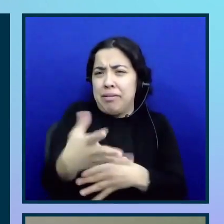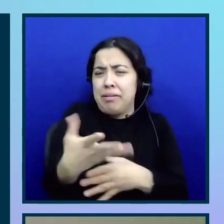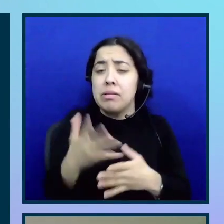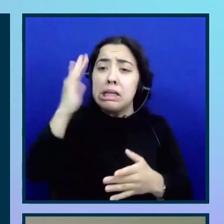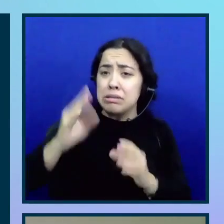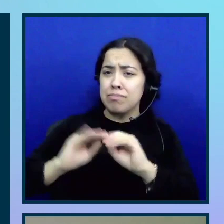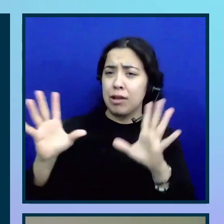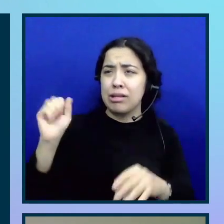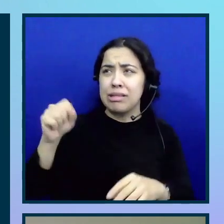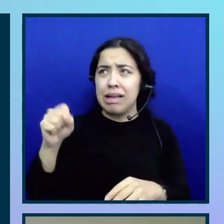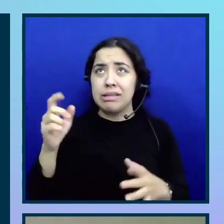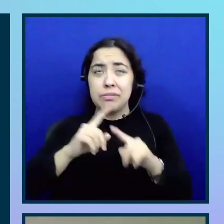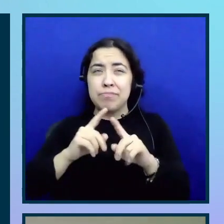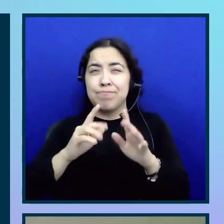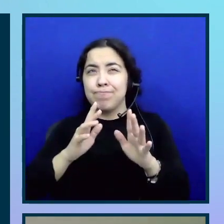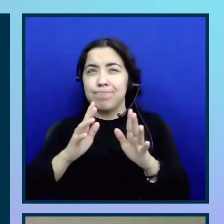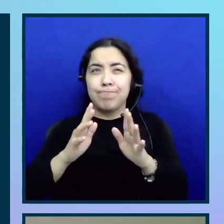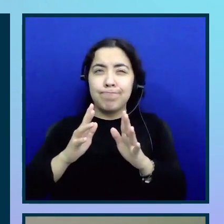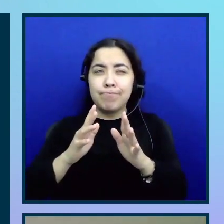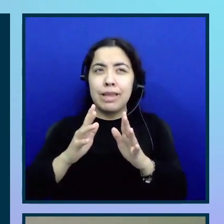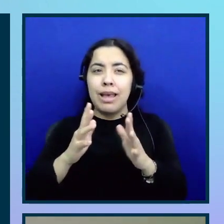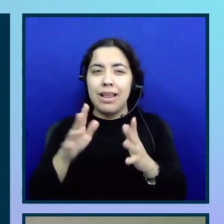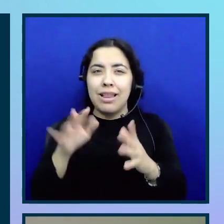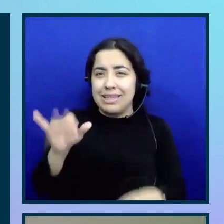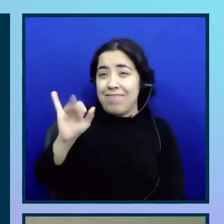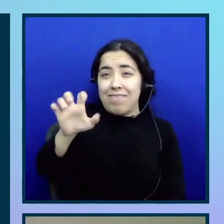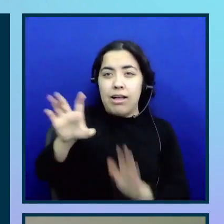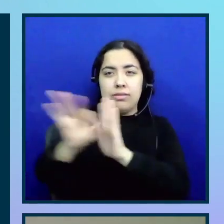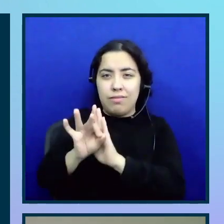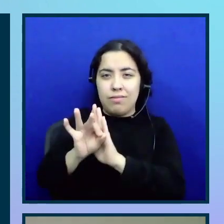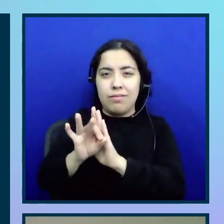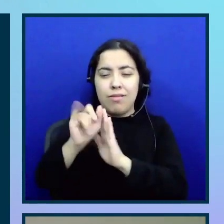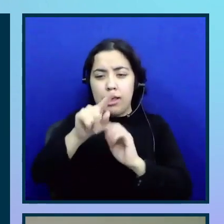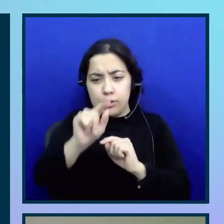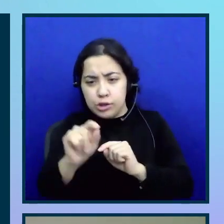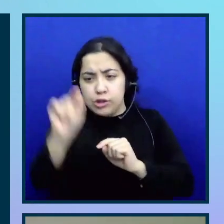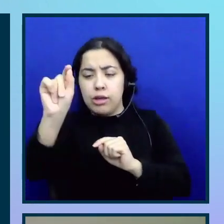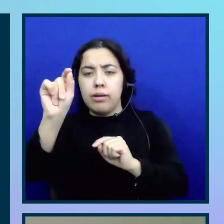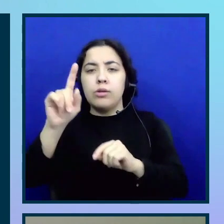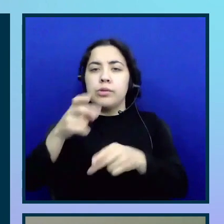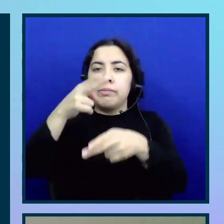because it's a file selection. The name of the check box should be the name of the file.